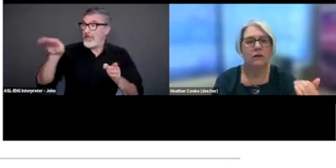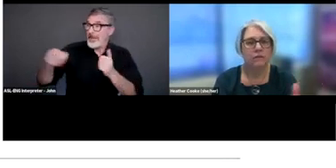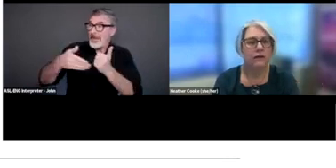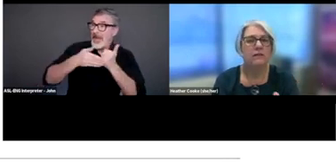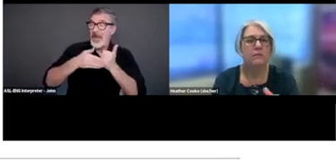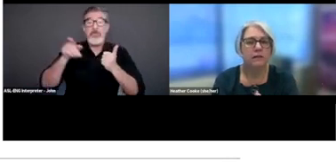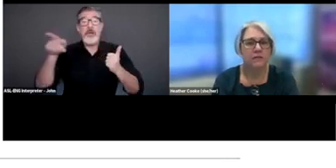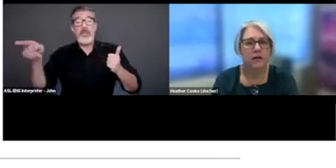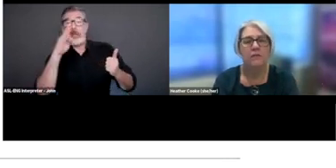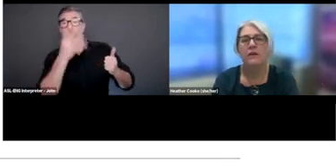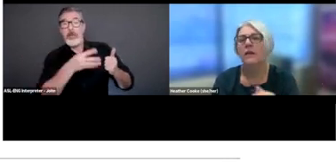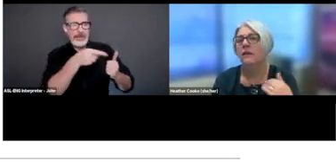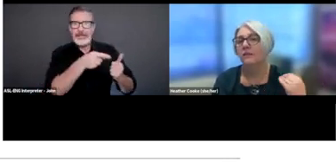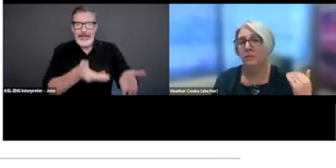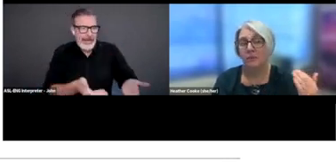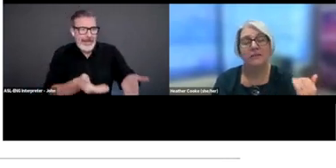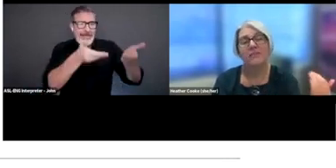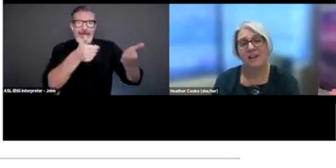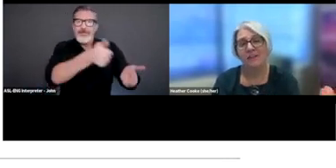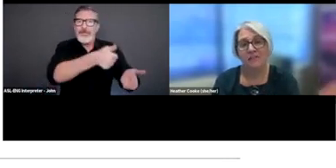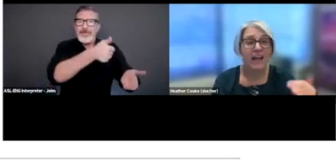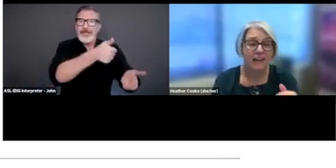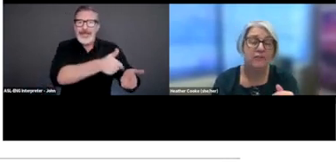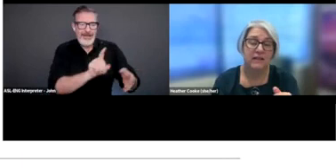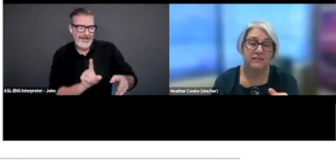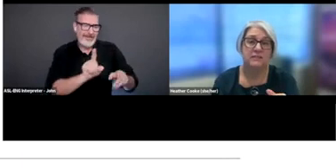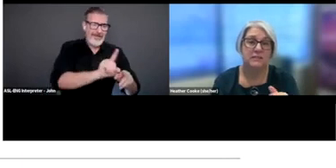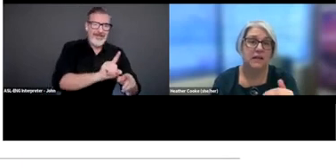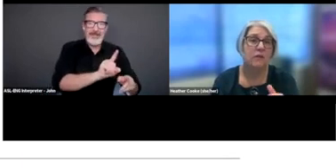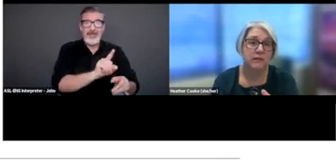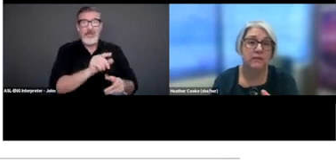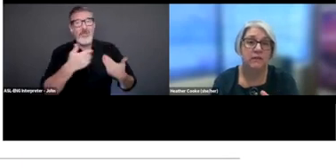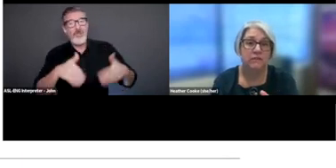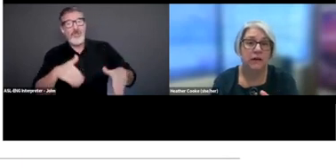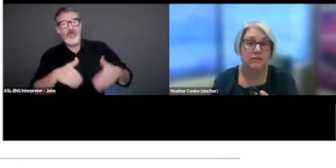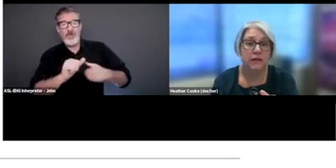of the resident by themselves, they're putting themselves and the resident at risk of of